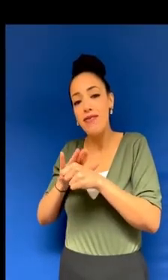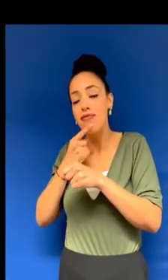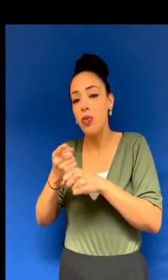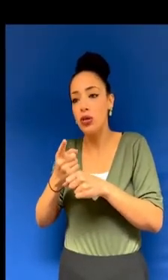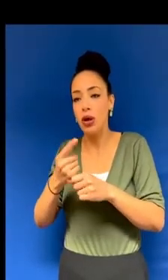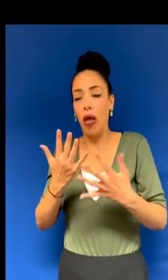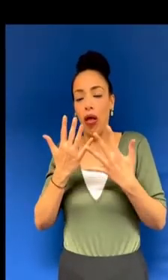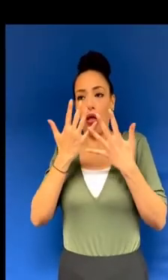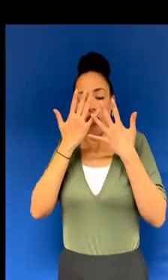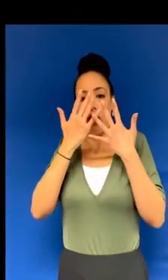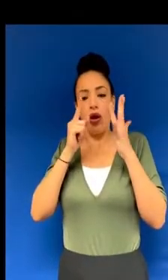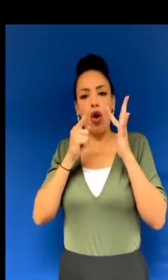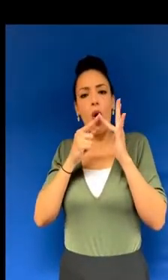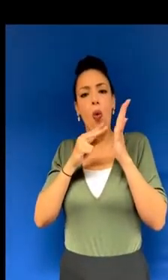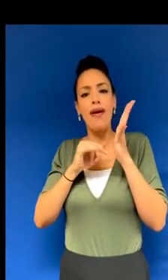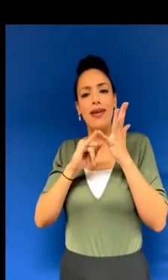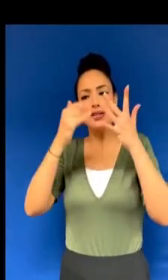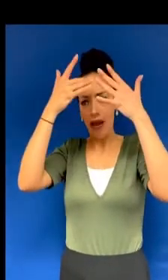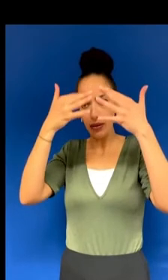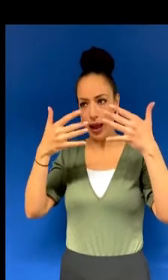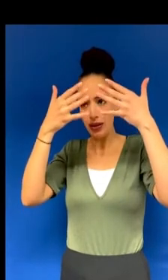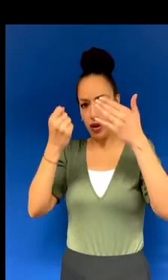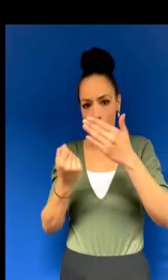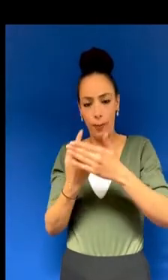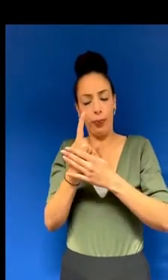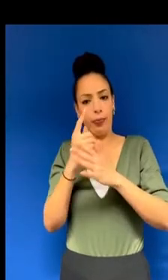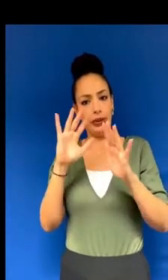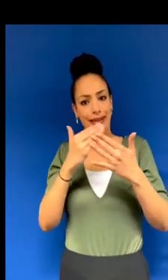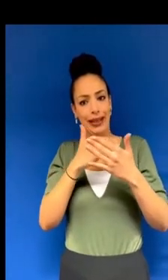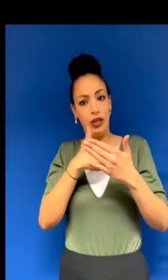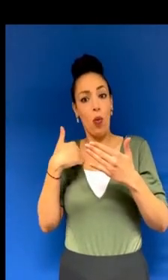Writing that piece on Newham being the worst affected area in May was a bit of a whirlwind,